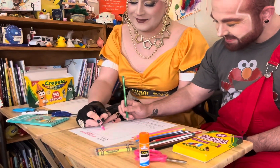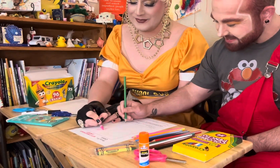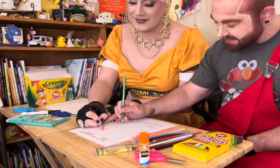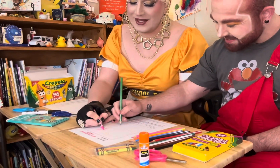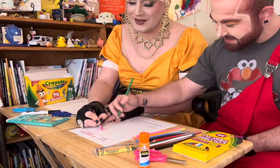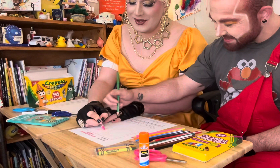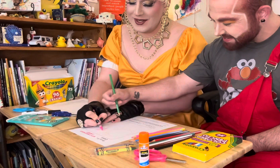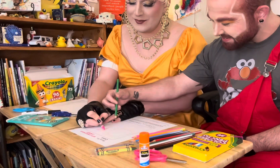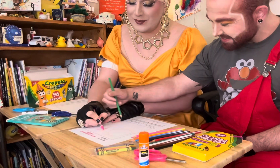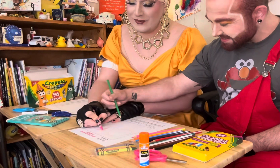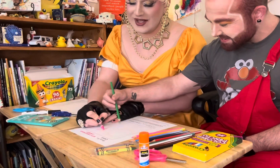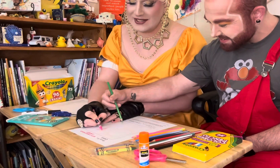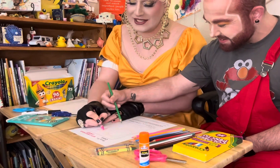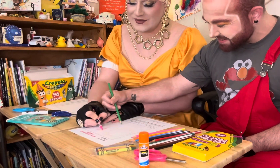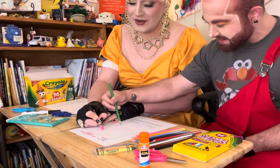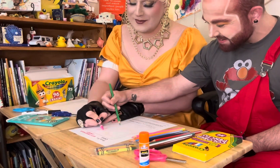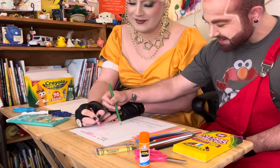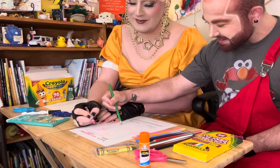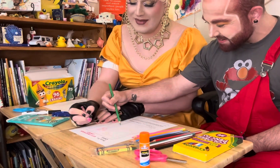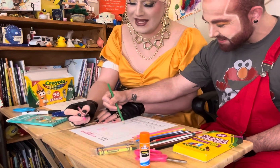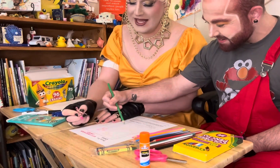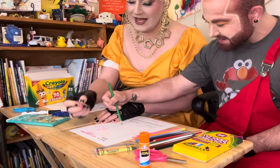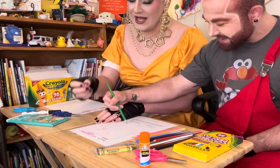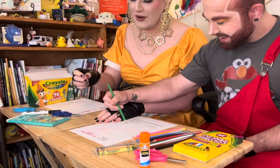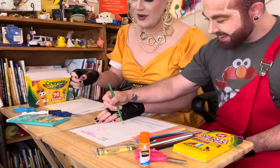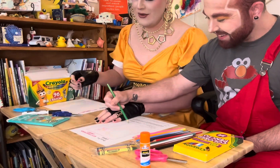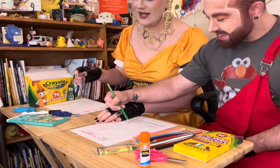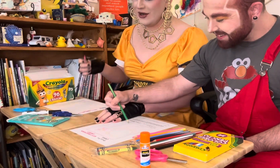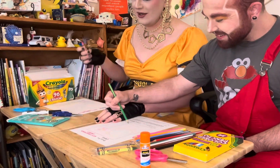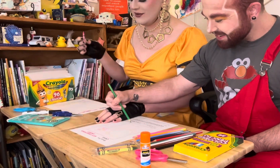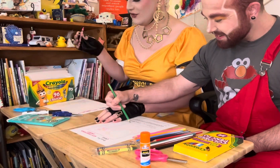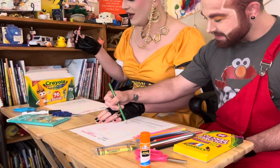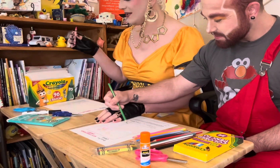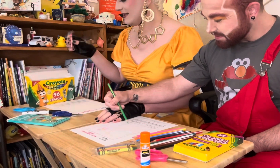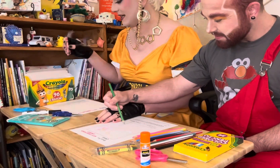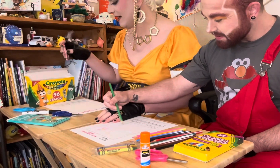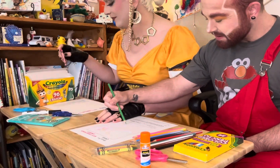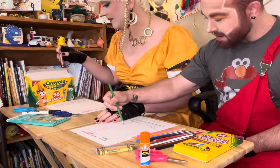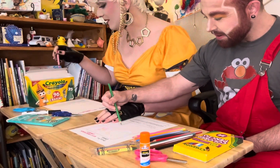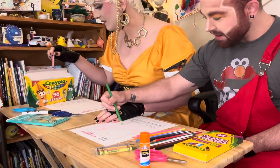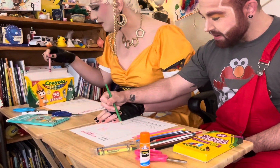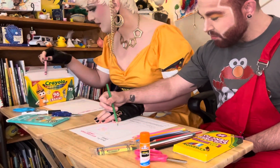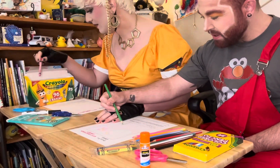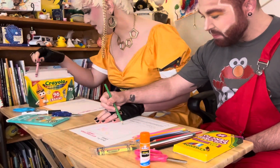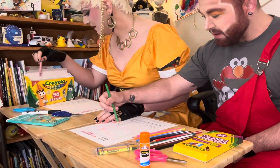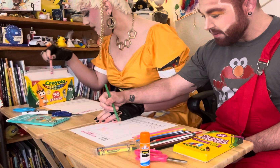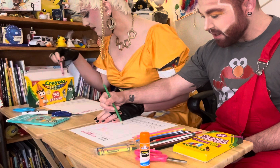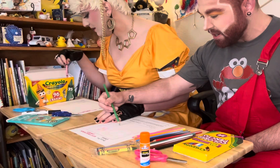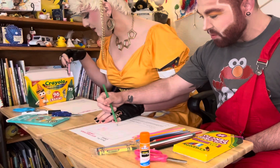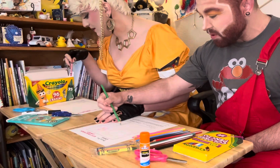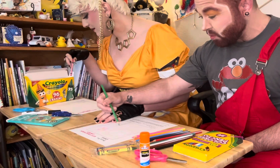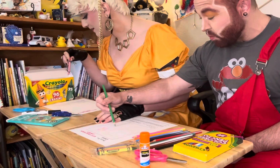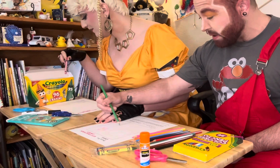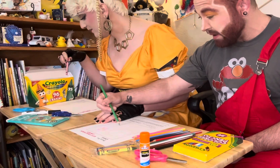it prevents us from making Elmo in our drawings today. BUSTER: I mean, it wouldn't be very well...